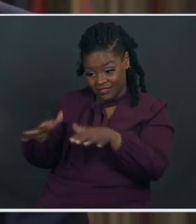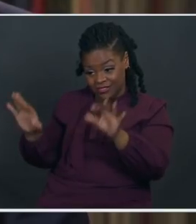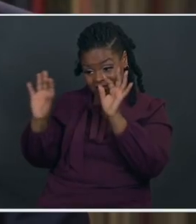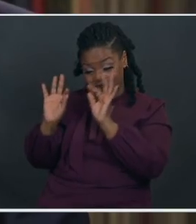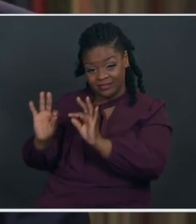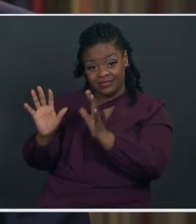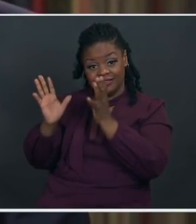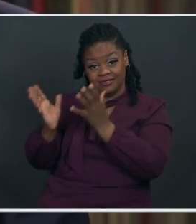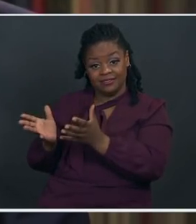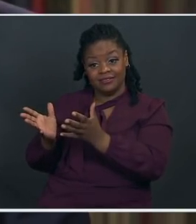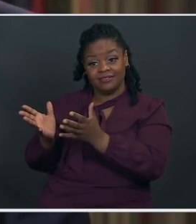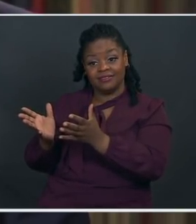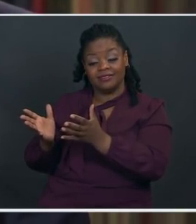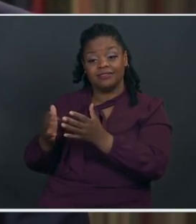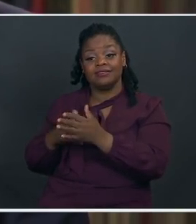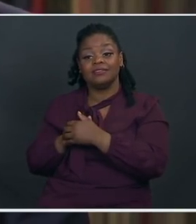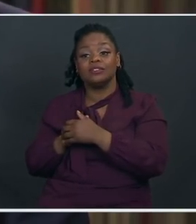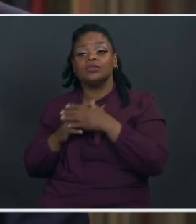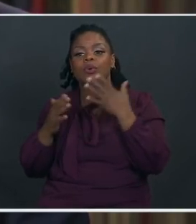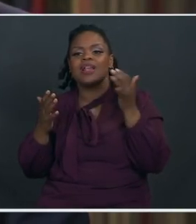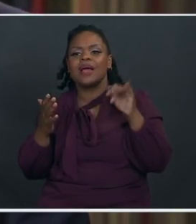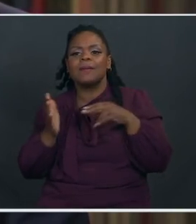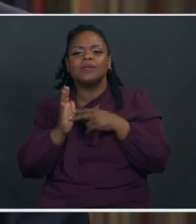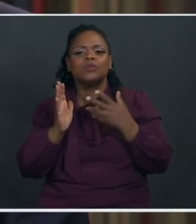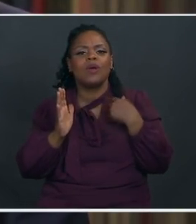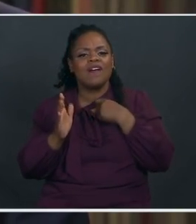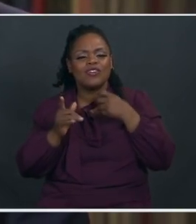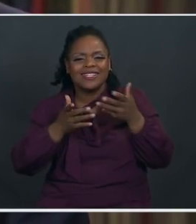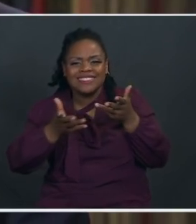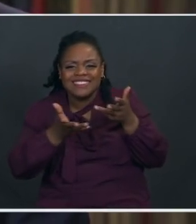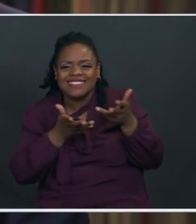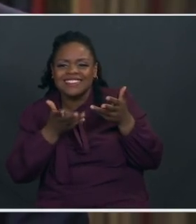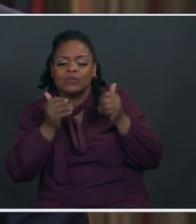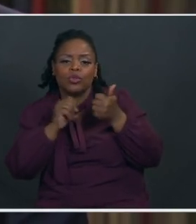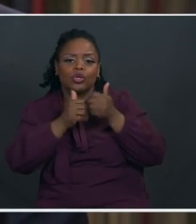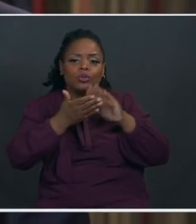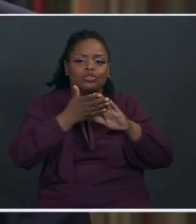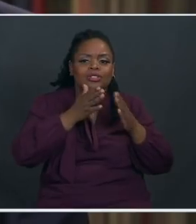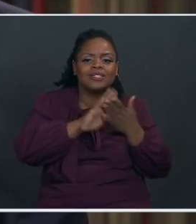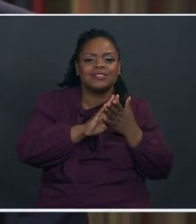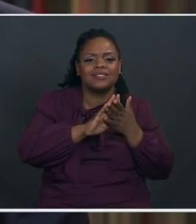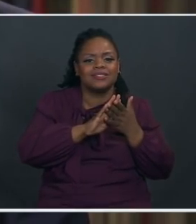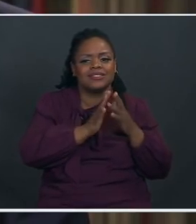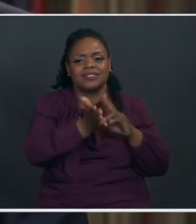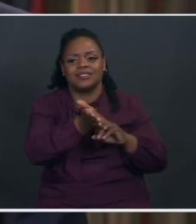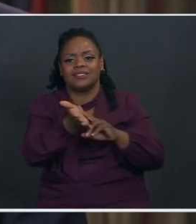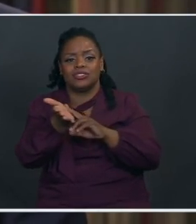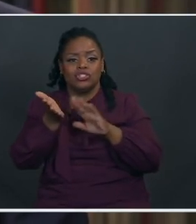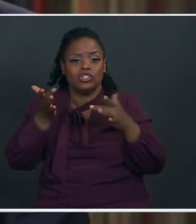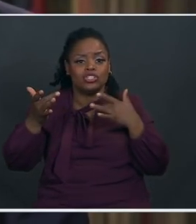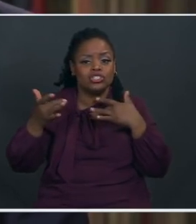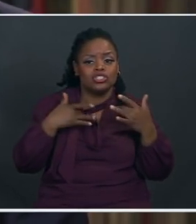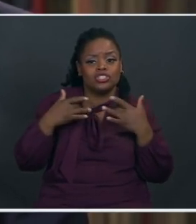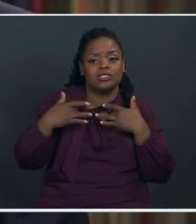including community conversations, to discuss people's concerns about vaccines as we get into the summer,